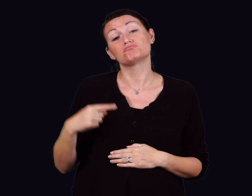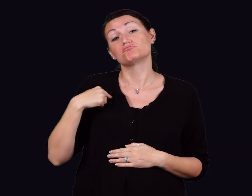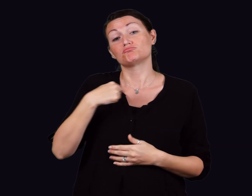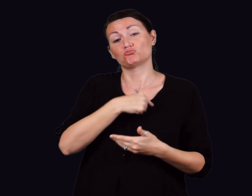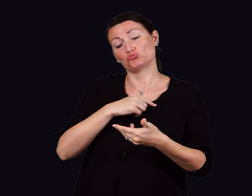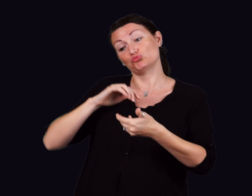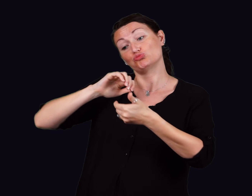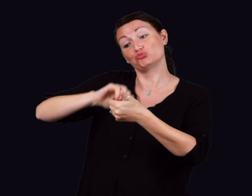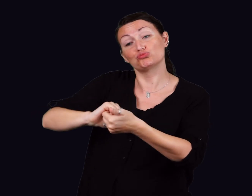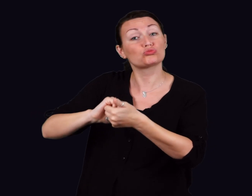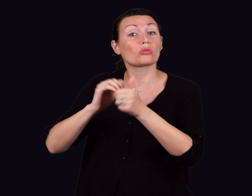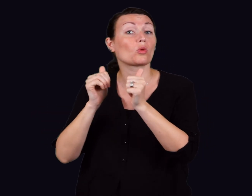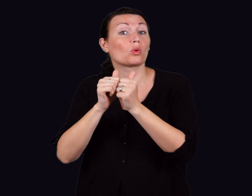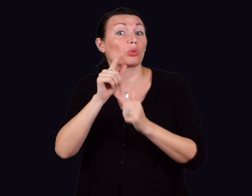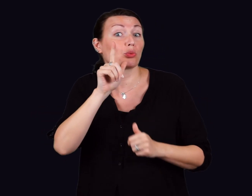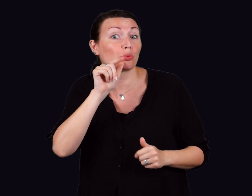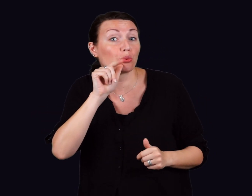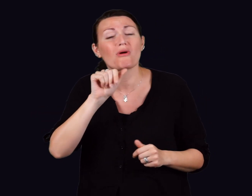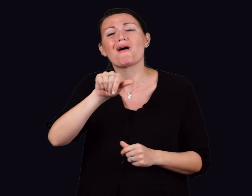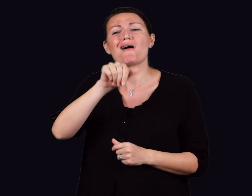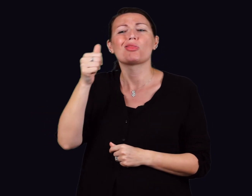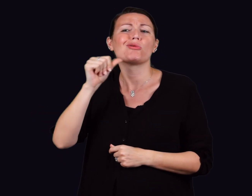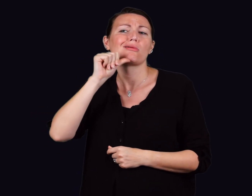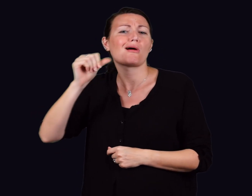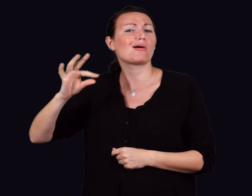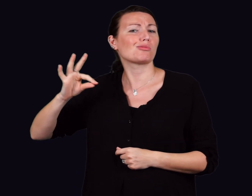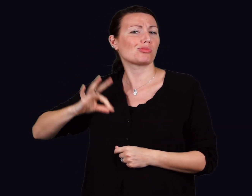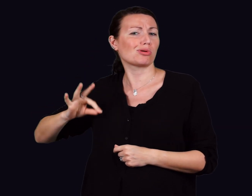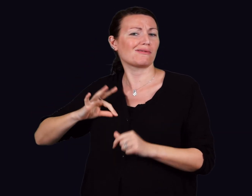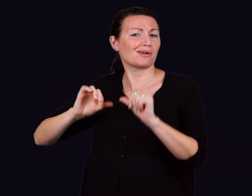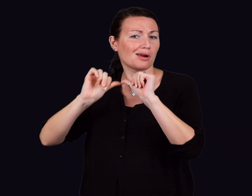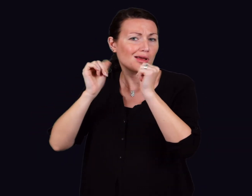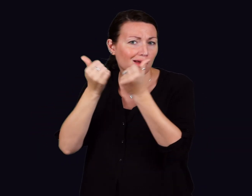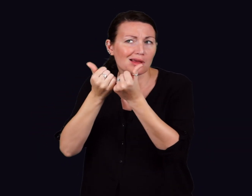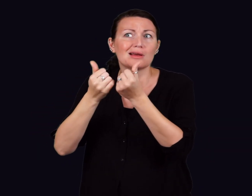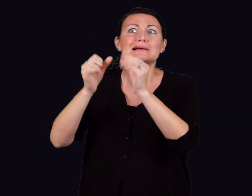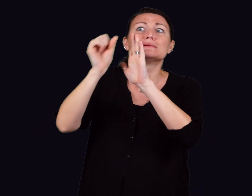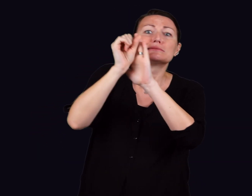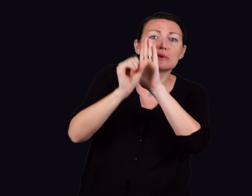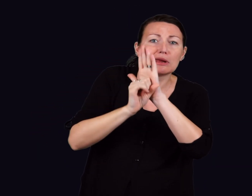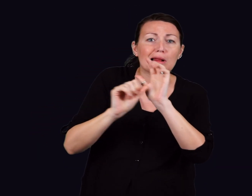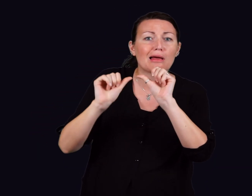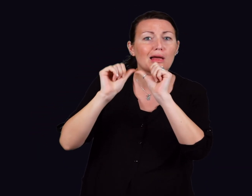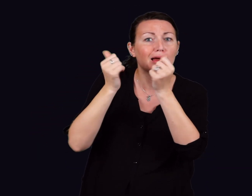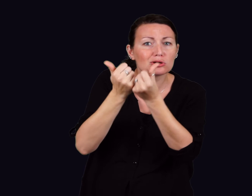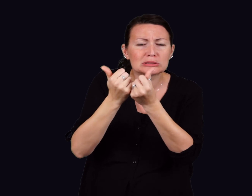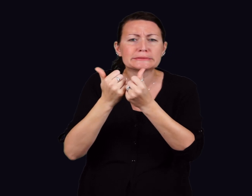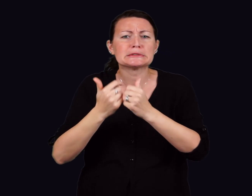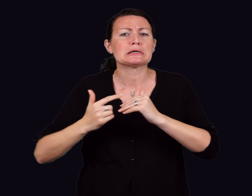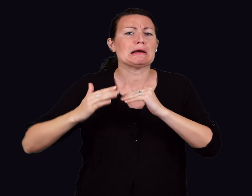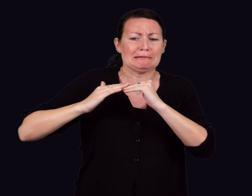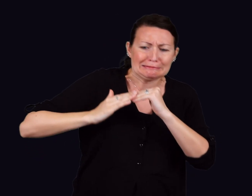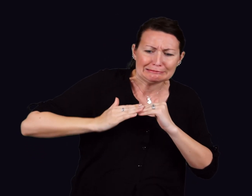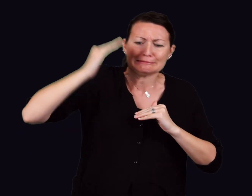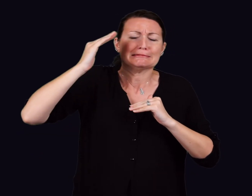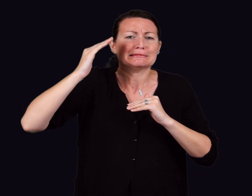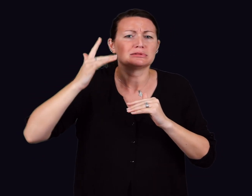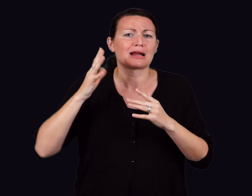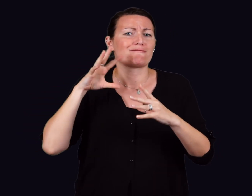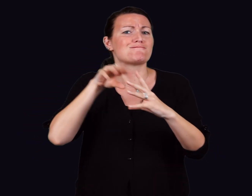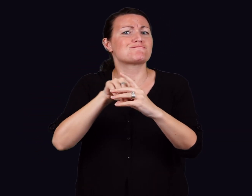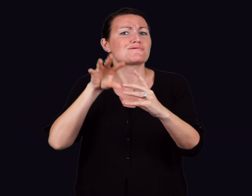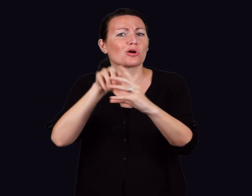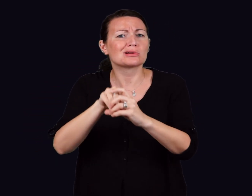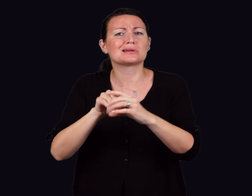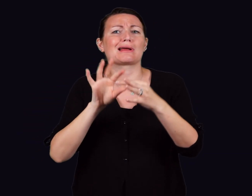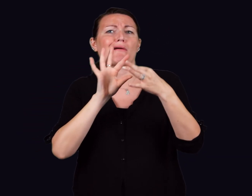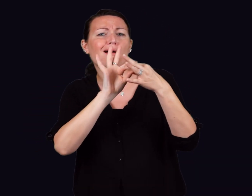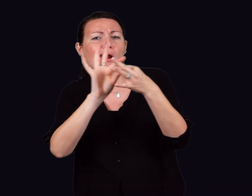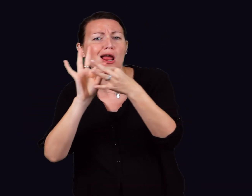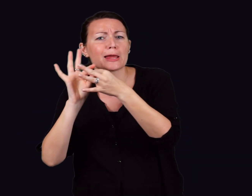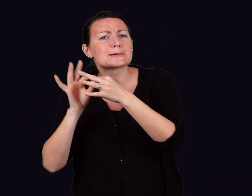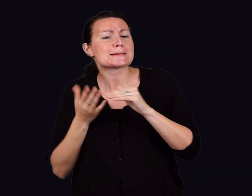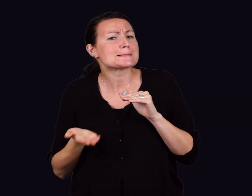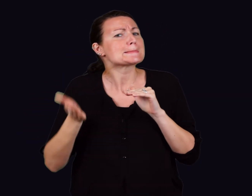We collaborate with nonprofits and other state agencies to maximize involvement and connection,